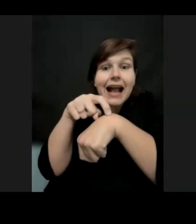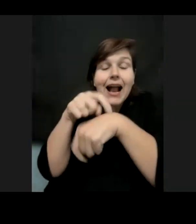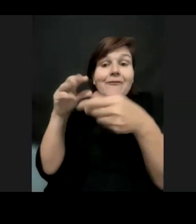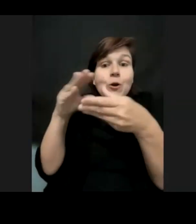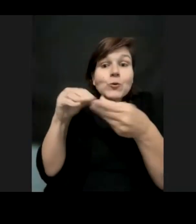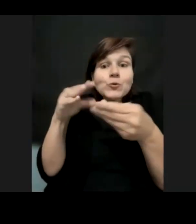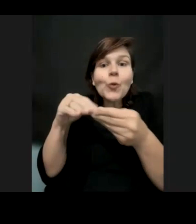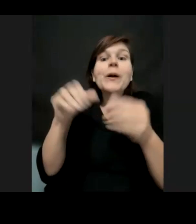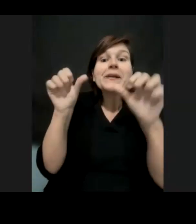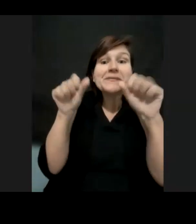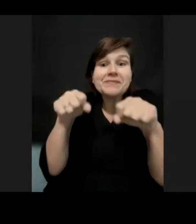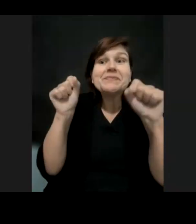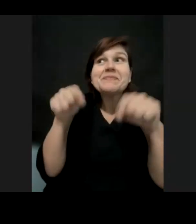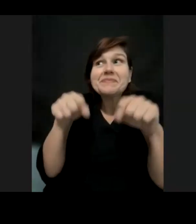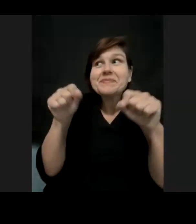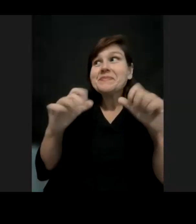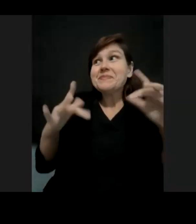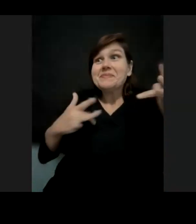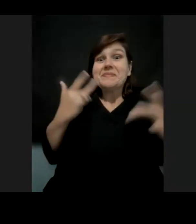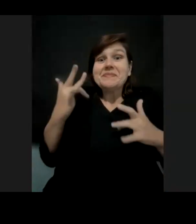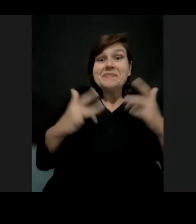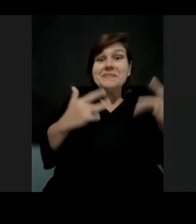We’ve got such an exciting story, boys and girls.